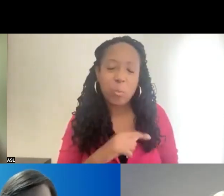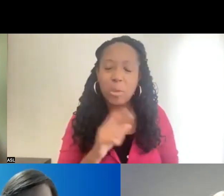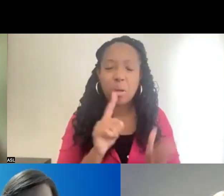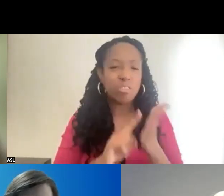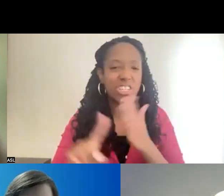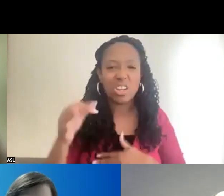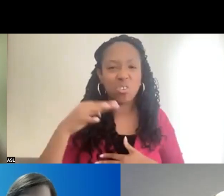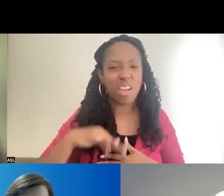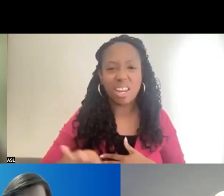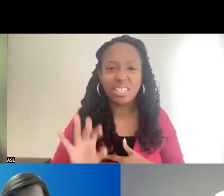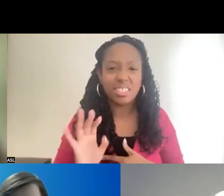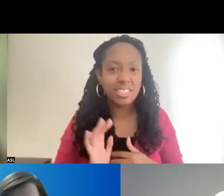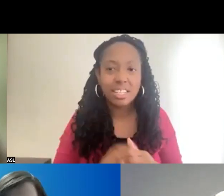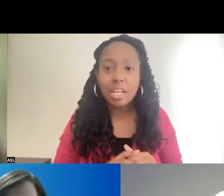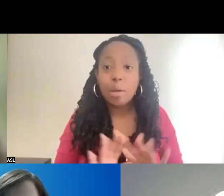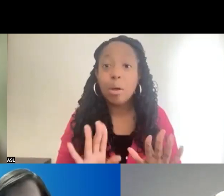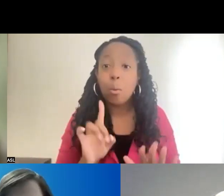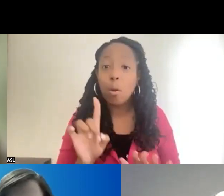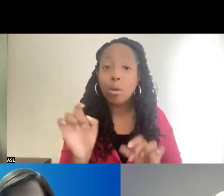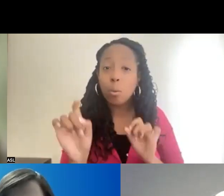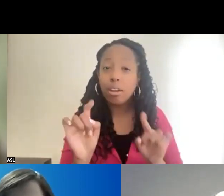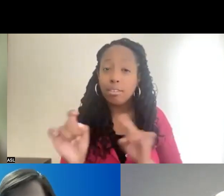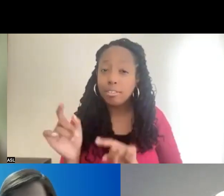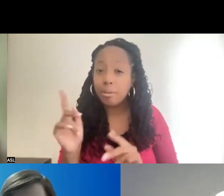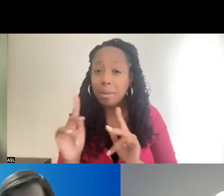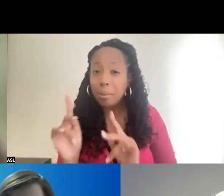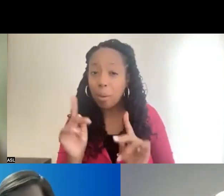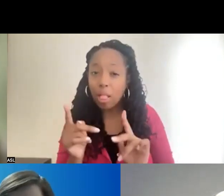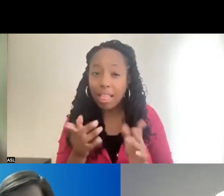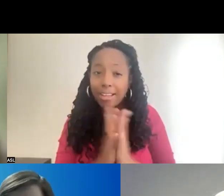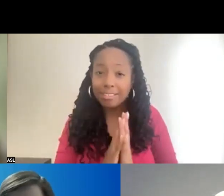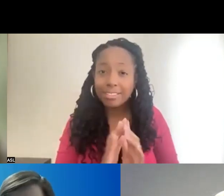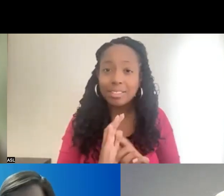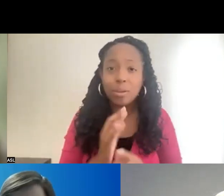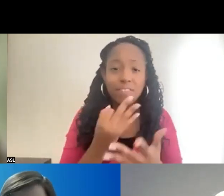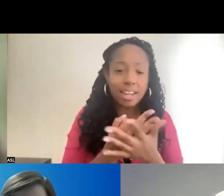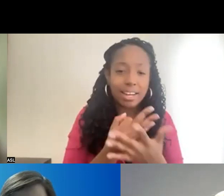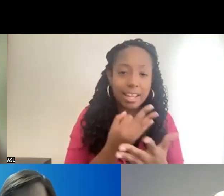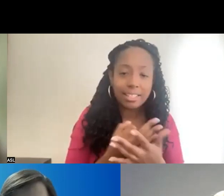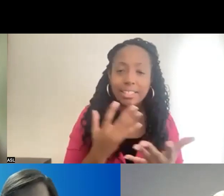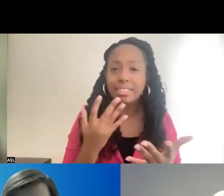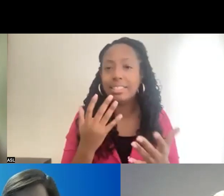get in in starting our uh foundation and finances and maybe wanting to put a down payment on a home